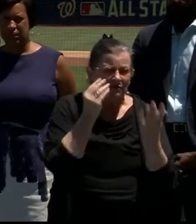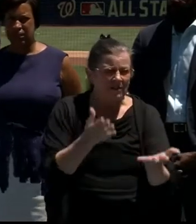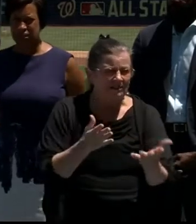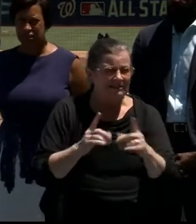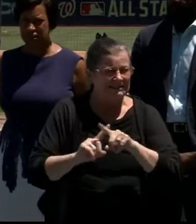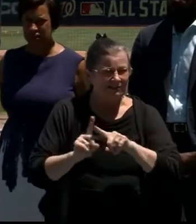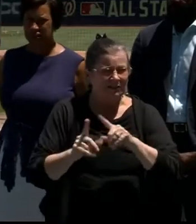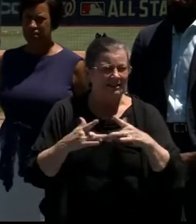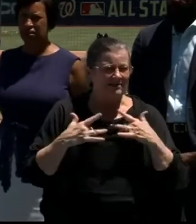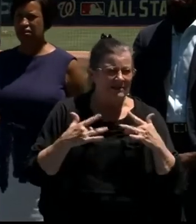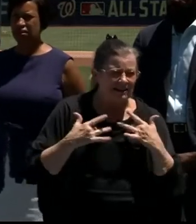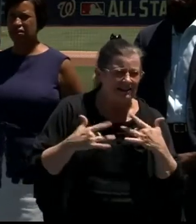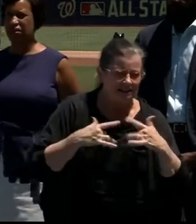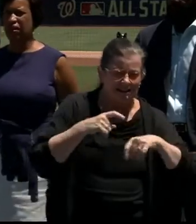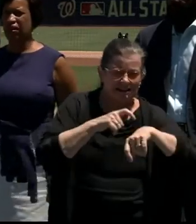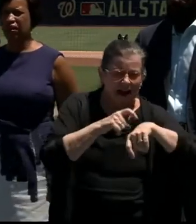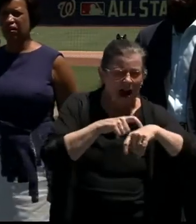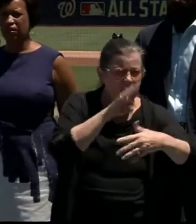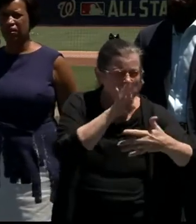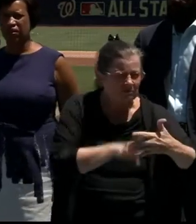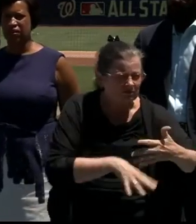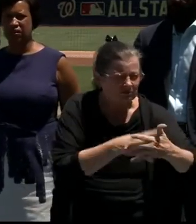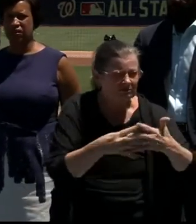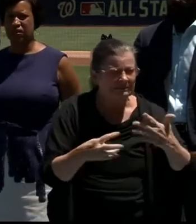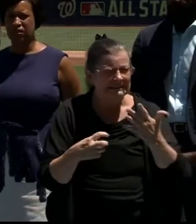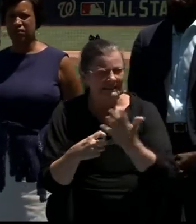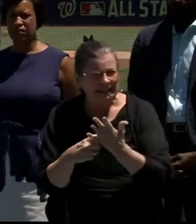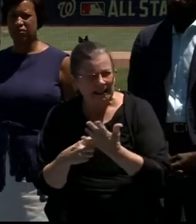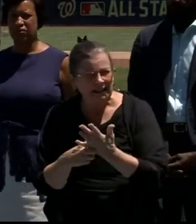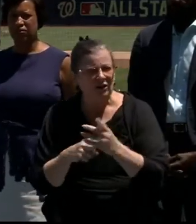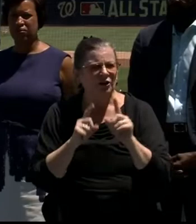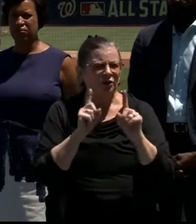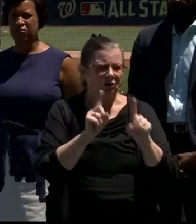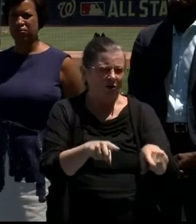TIMINGS AND TICKETS CAN VISIT ALLSTARGAME.COM.